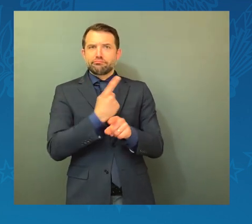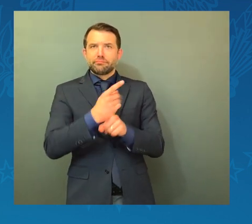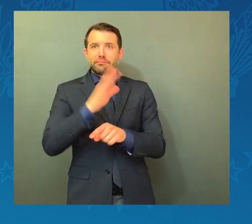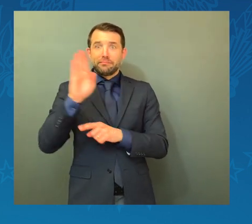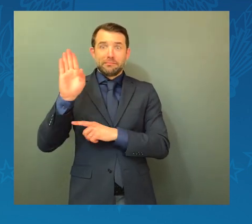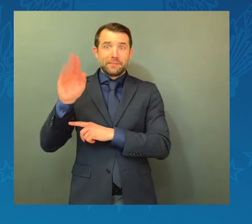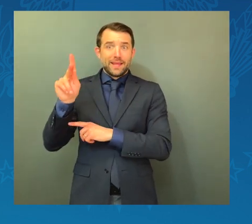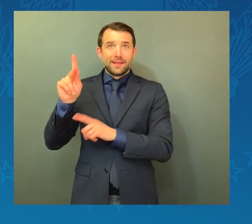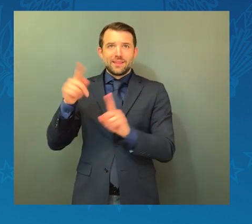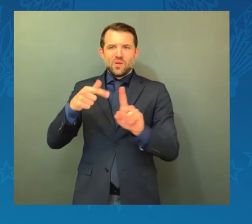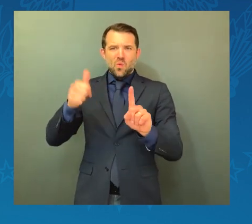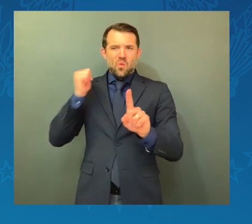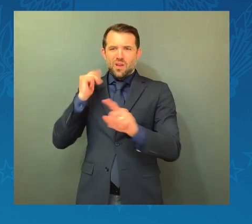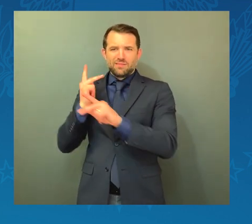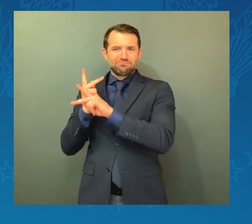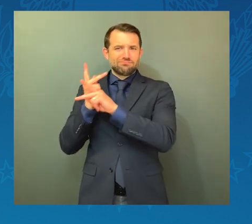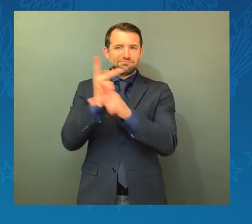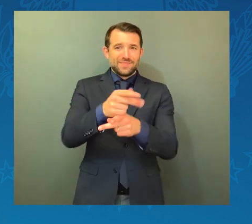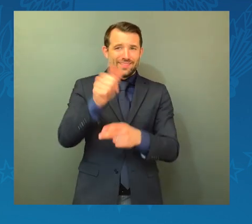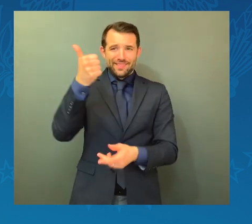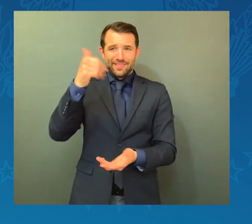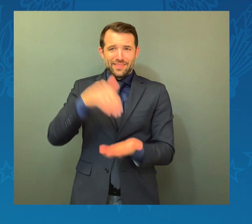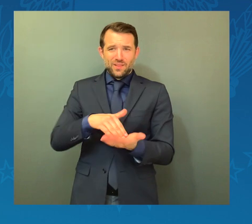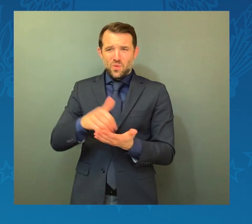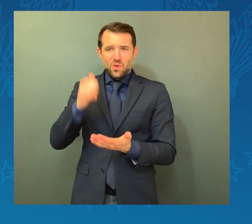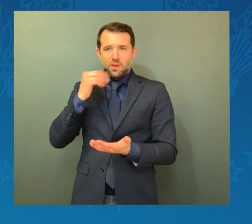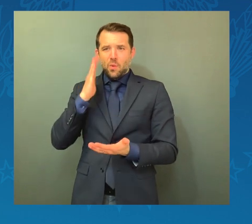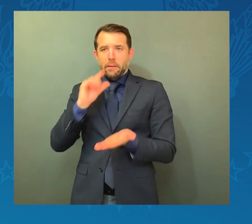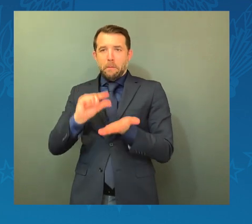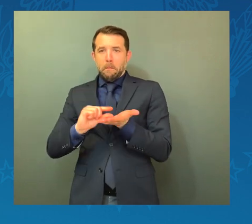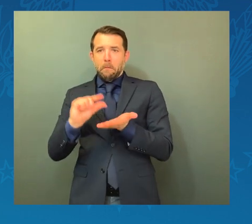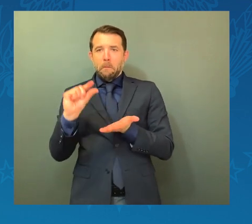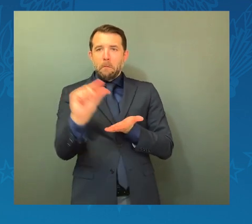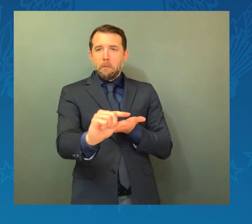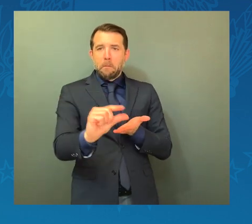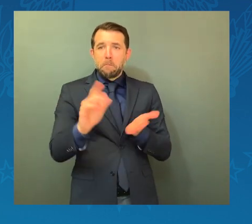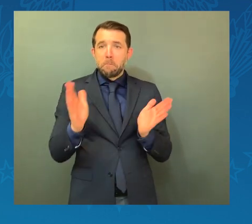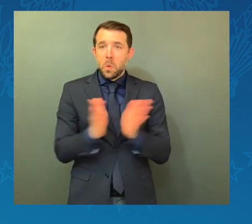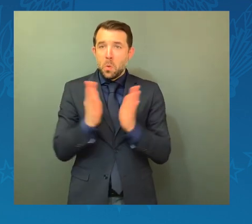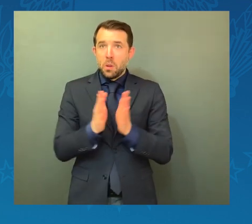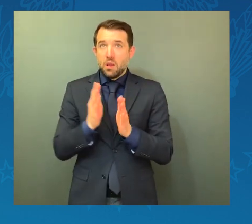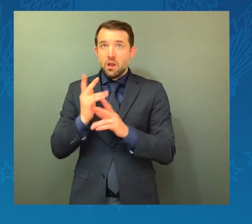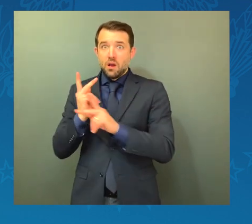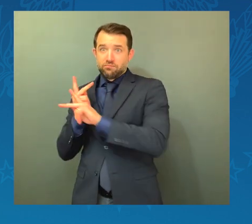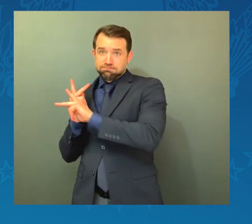But it was an amount that was transformative for Ms. Joyce and for Greenville.